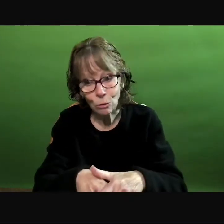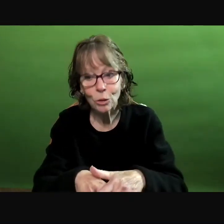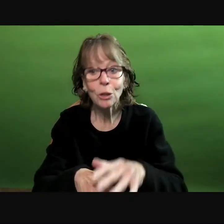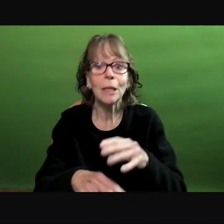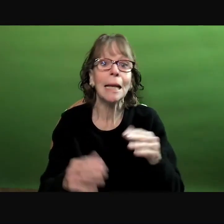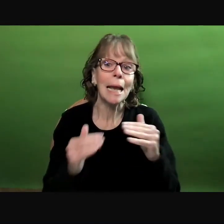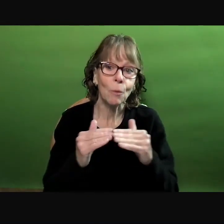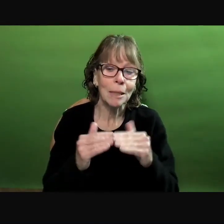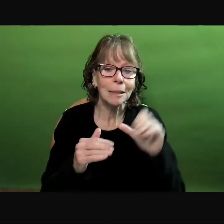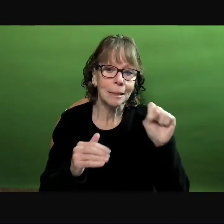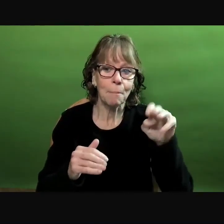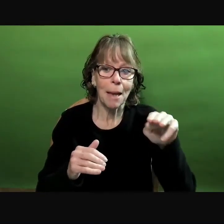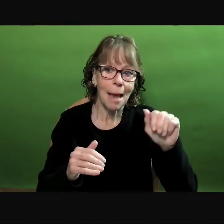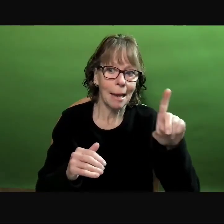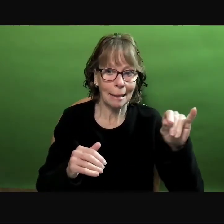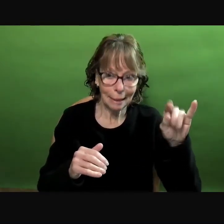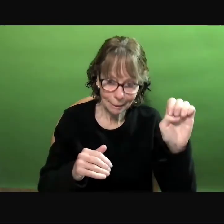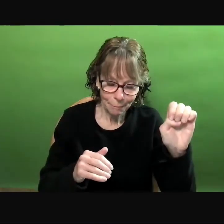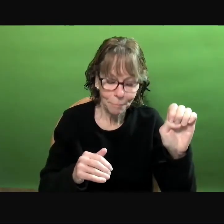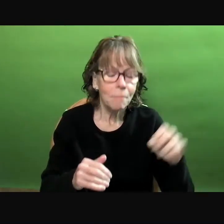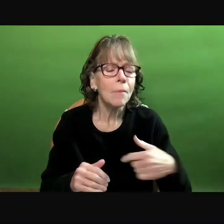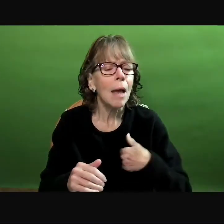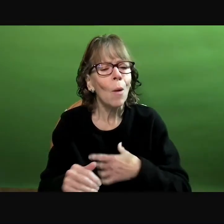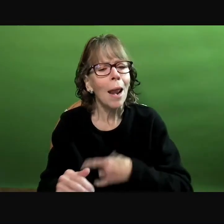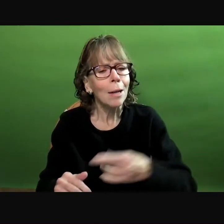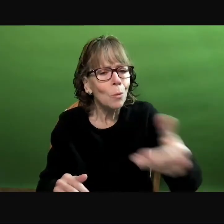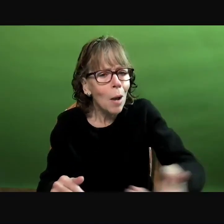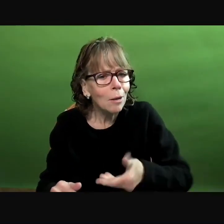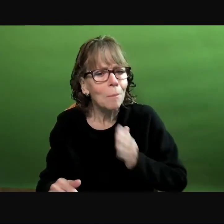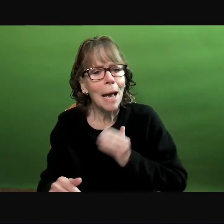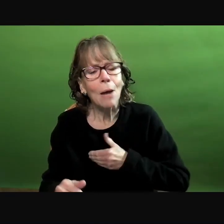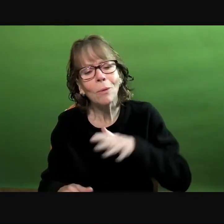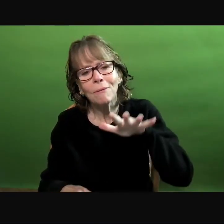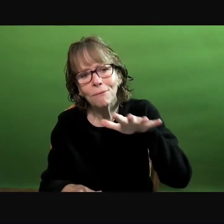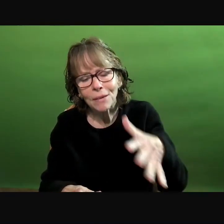I wanted to personally welcome you to our fifth annual conference in disability